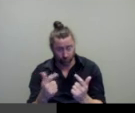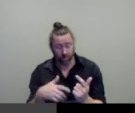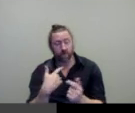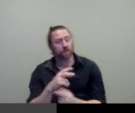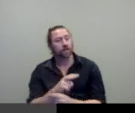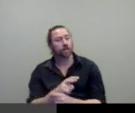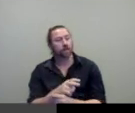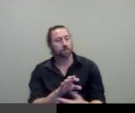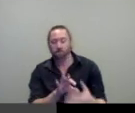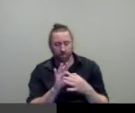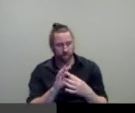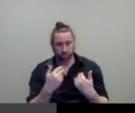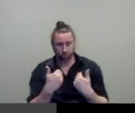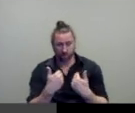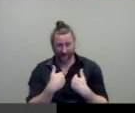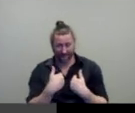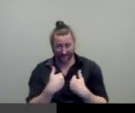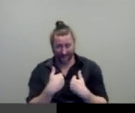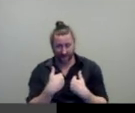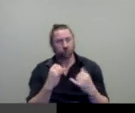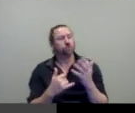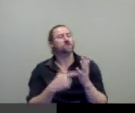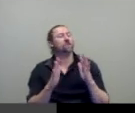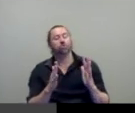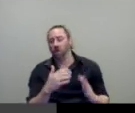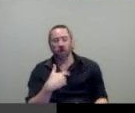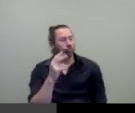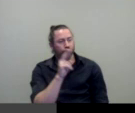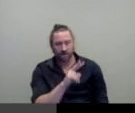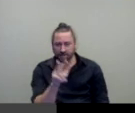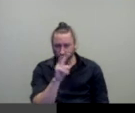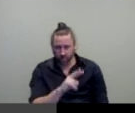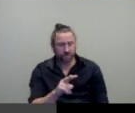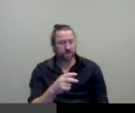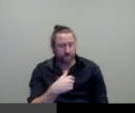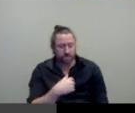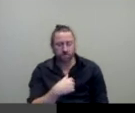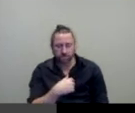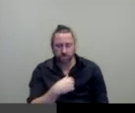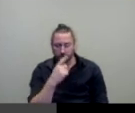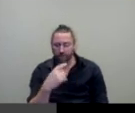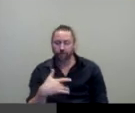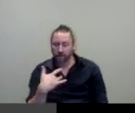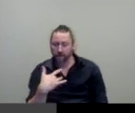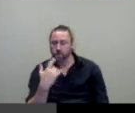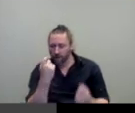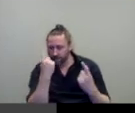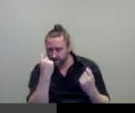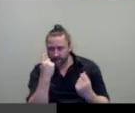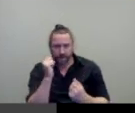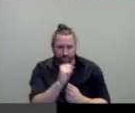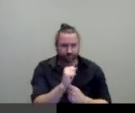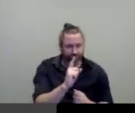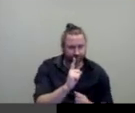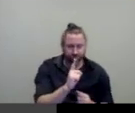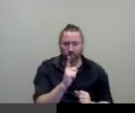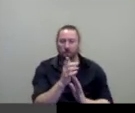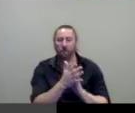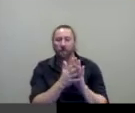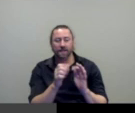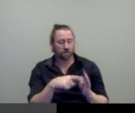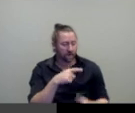directly and when we read we hope and expect to understand his meaning simply and directly